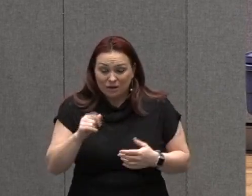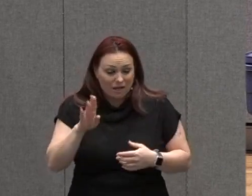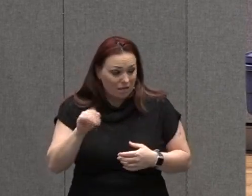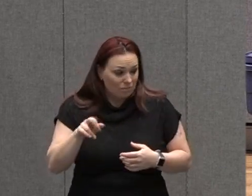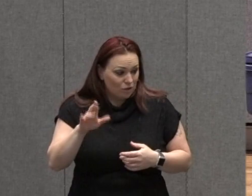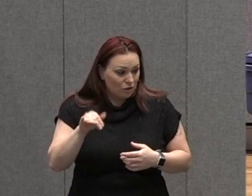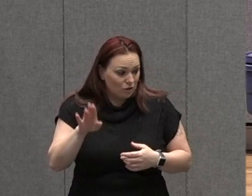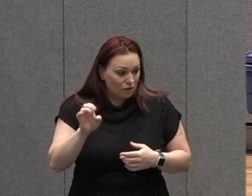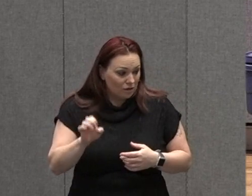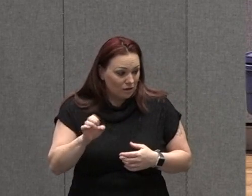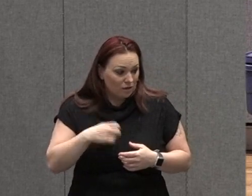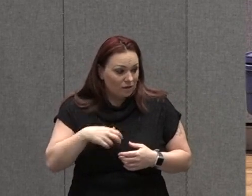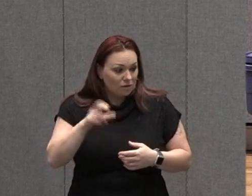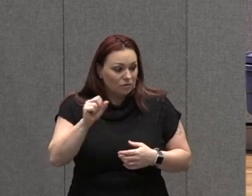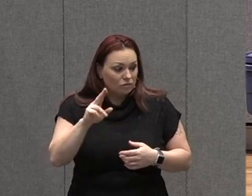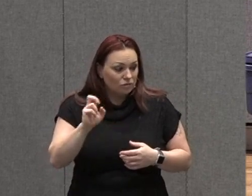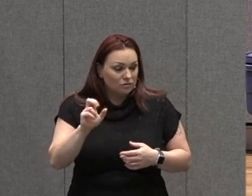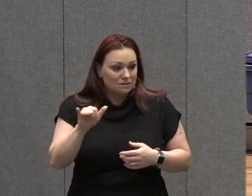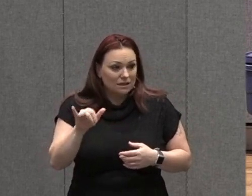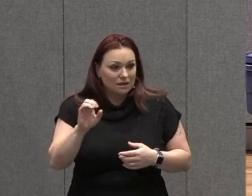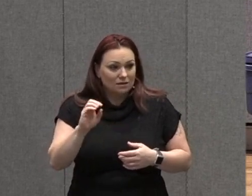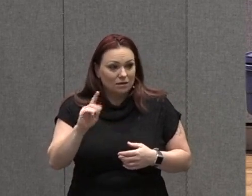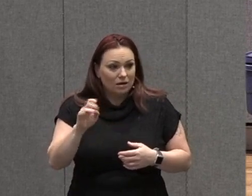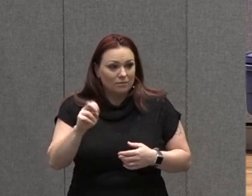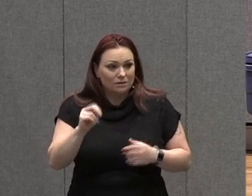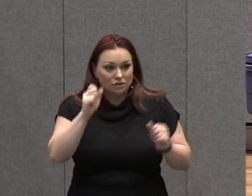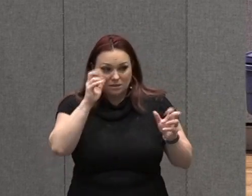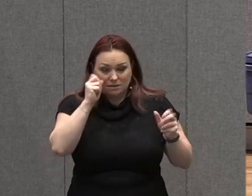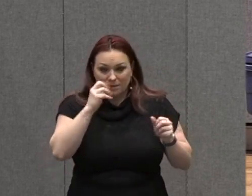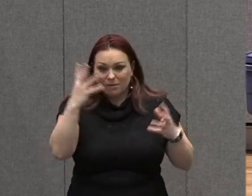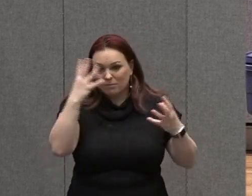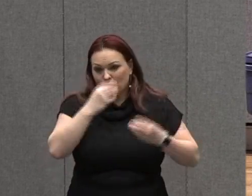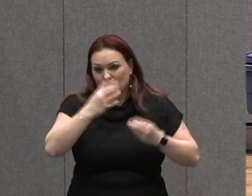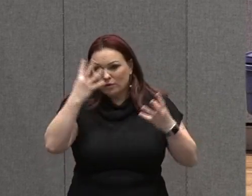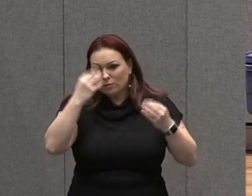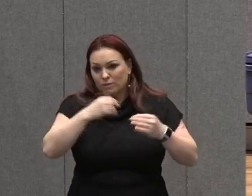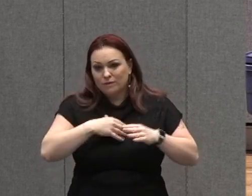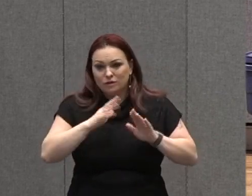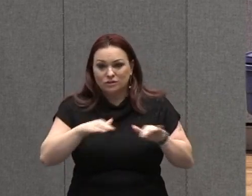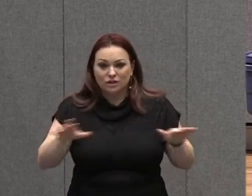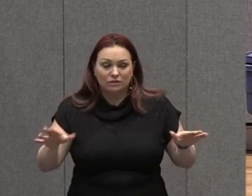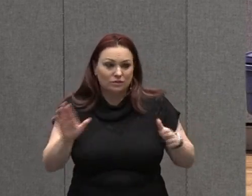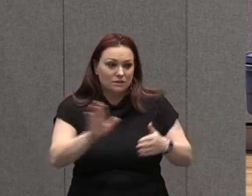Suzie Tomin, she's amazing. She has beautiful beautiful children's music